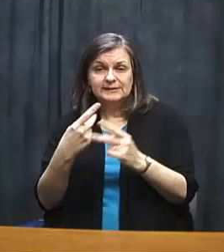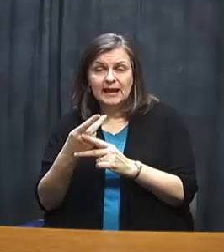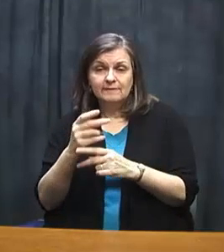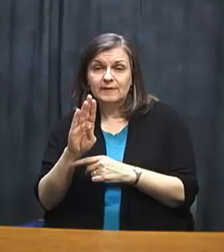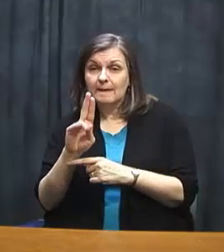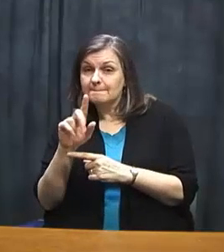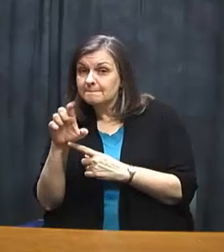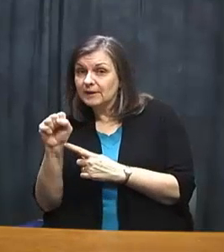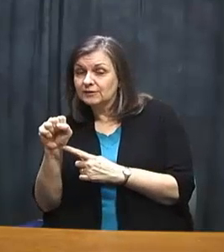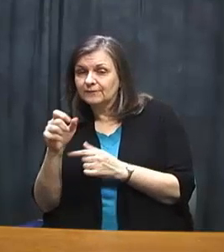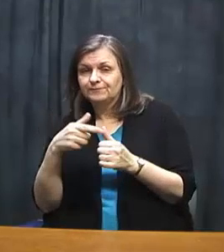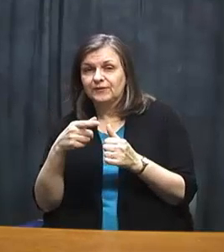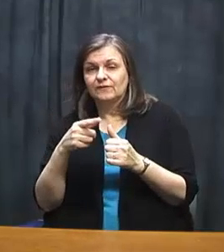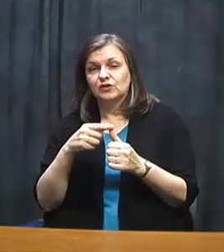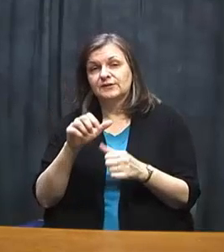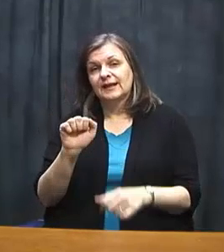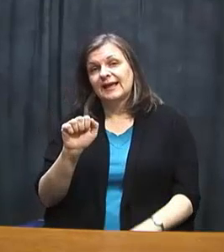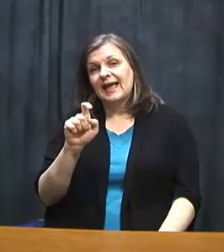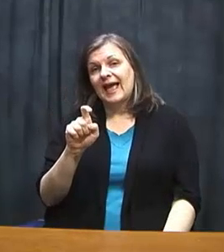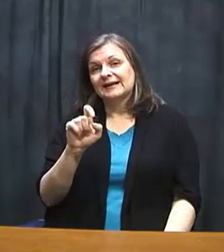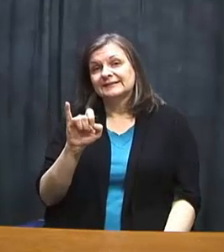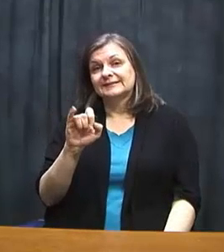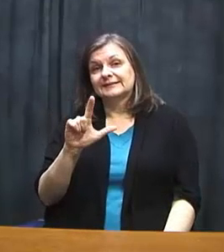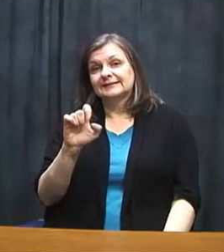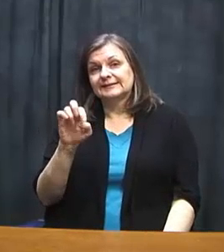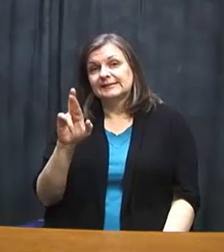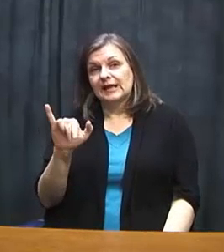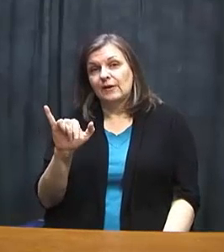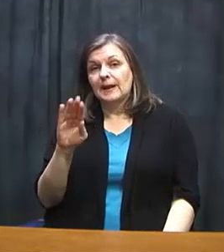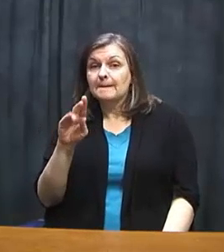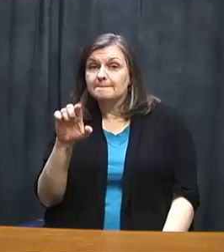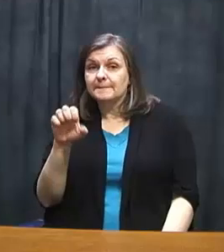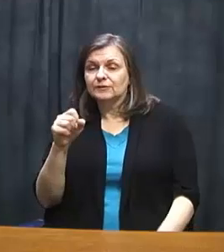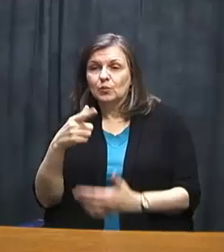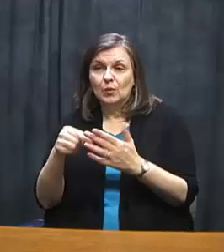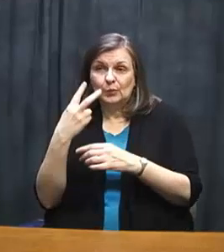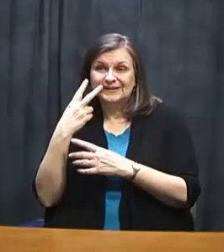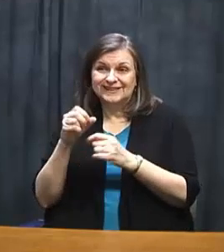buds are what we are actually interested in in the springtime